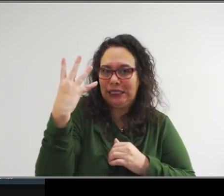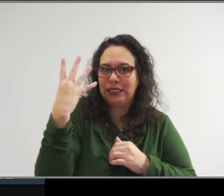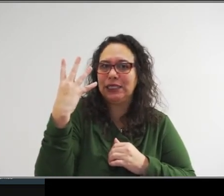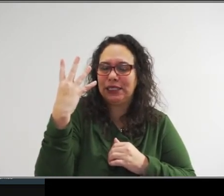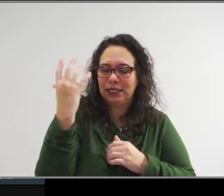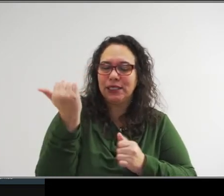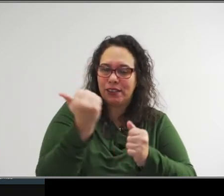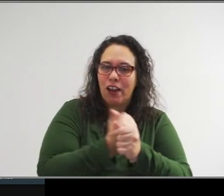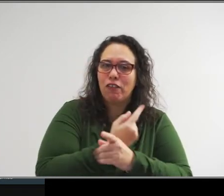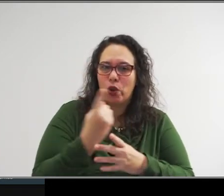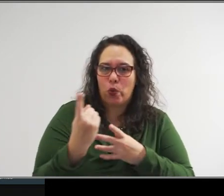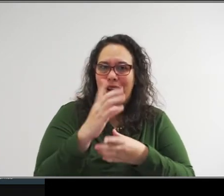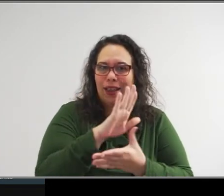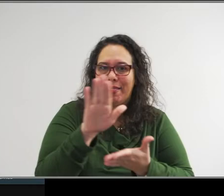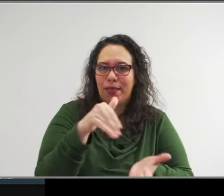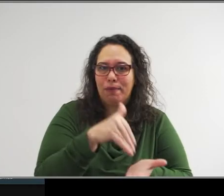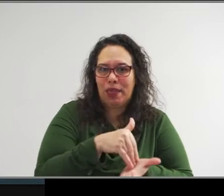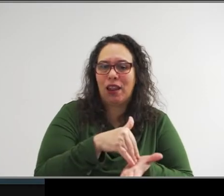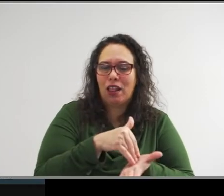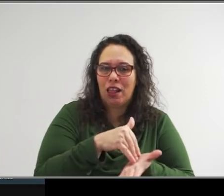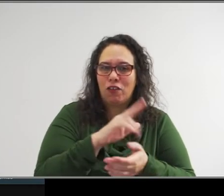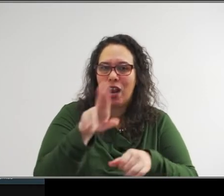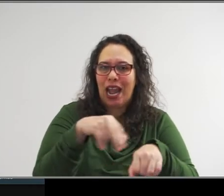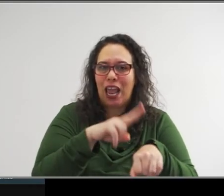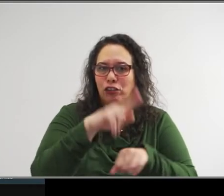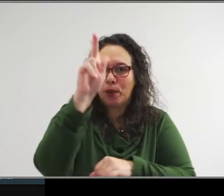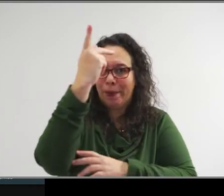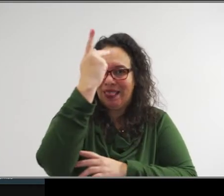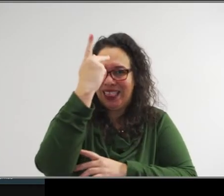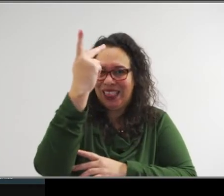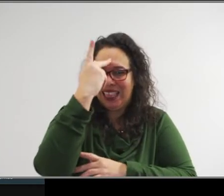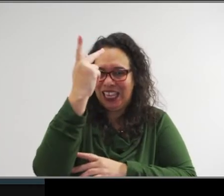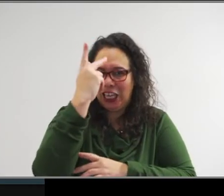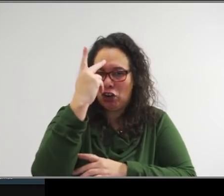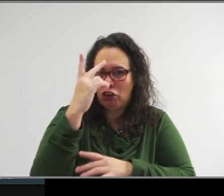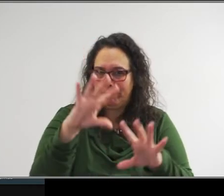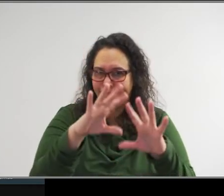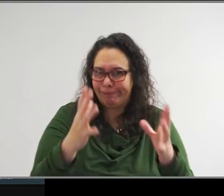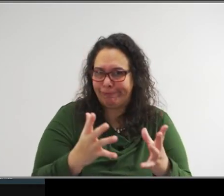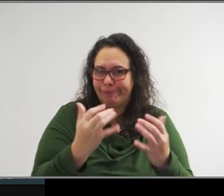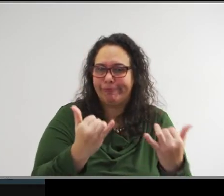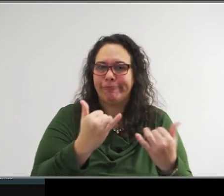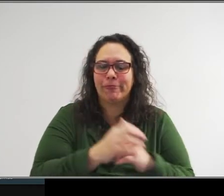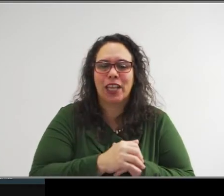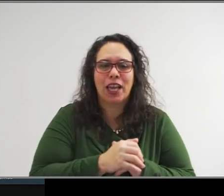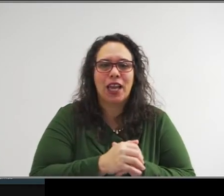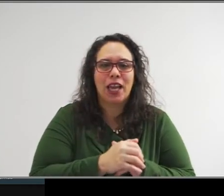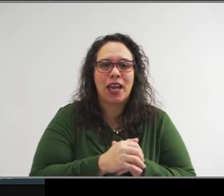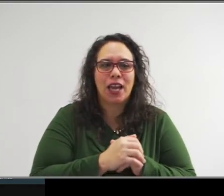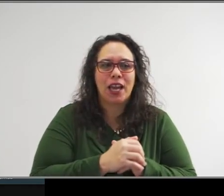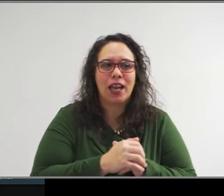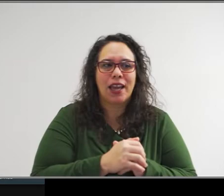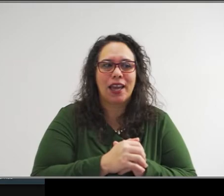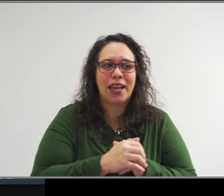of our national political climate. And I liked something that Mr Otto mentioned